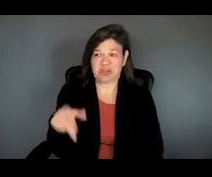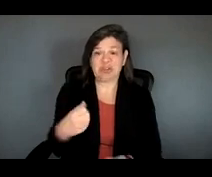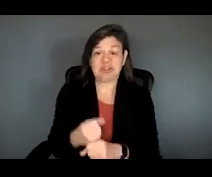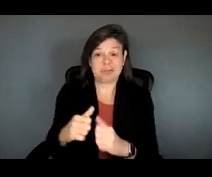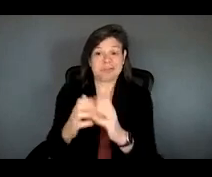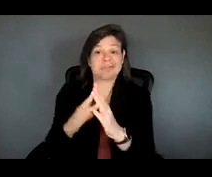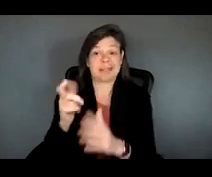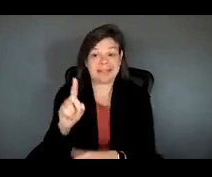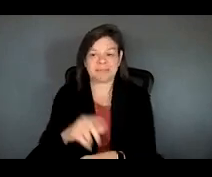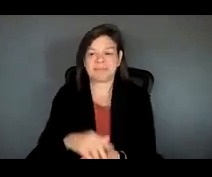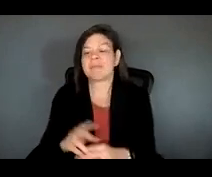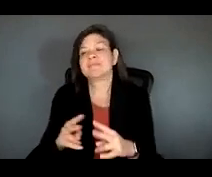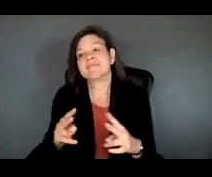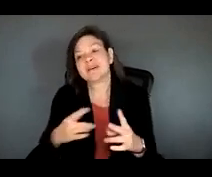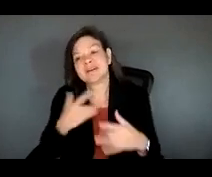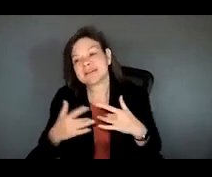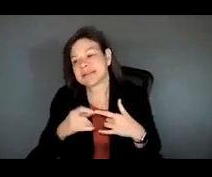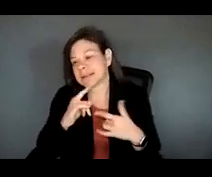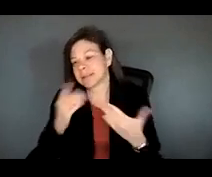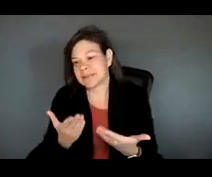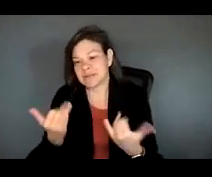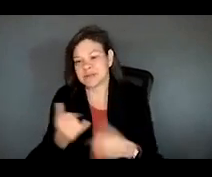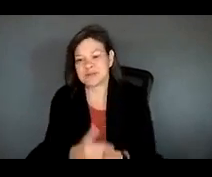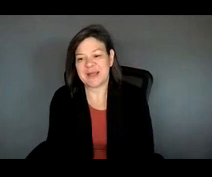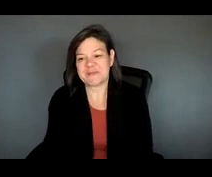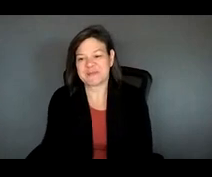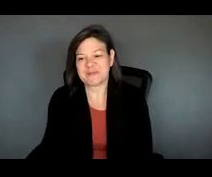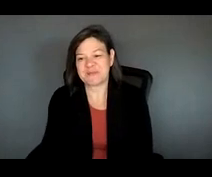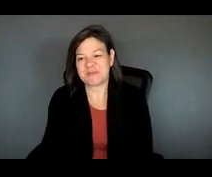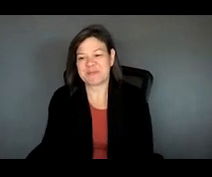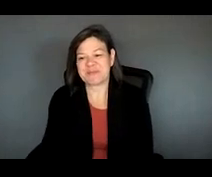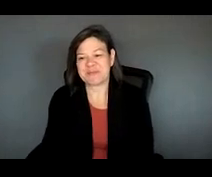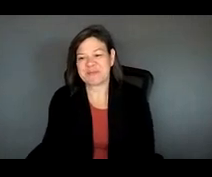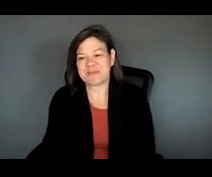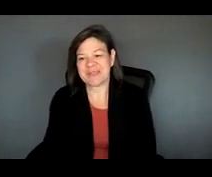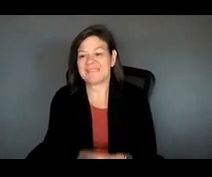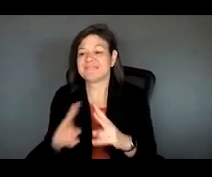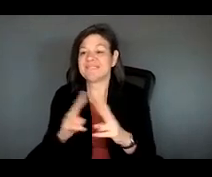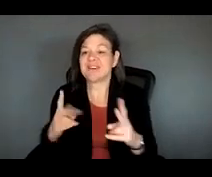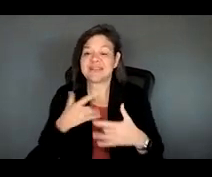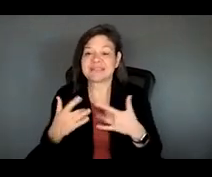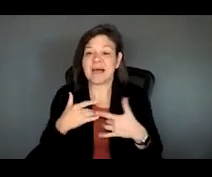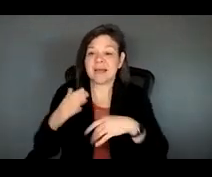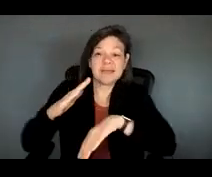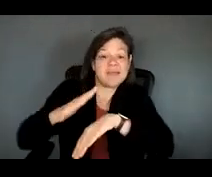And I'm really excited to be here today and super excited that our call for proposals is out and that you all are here.